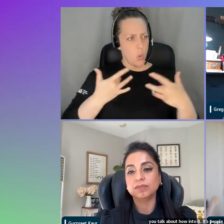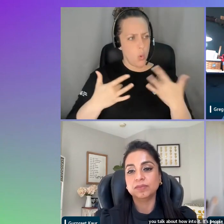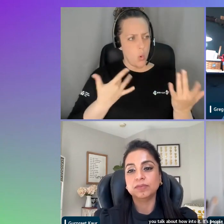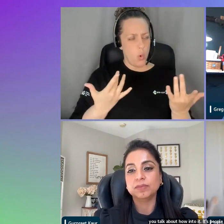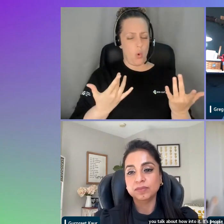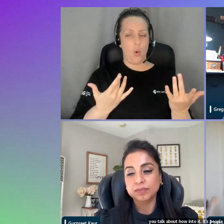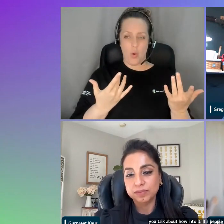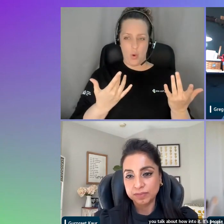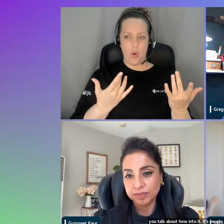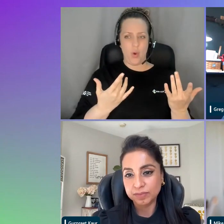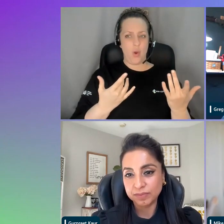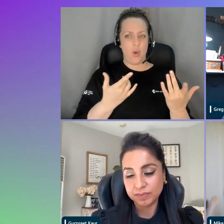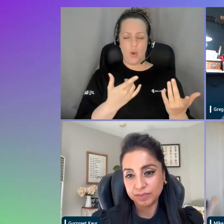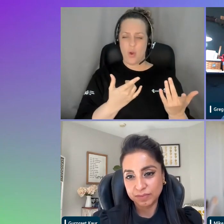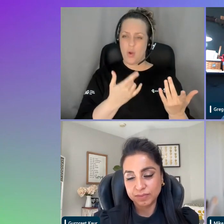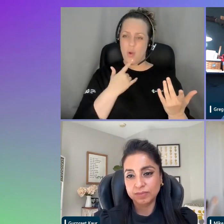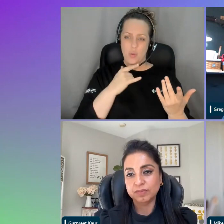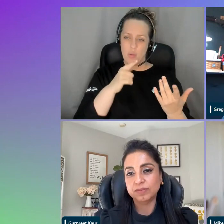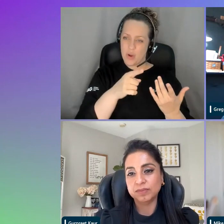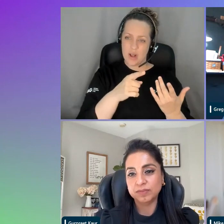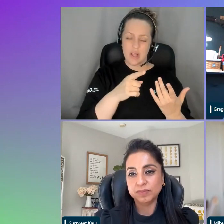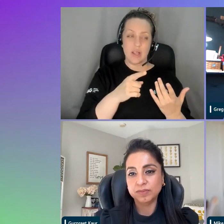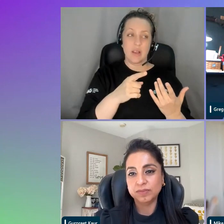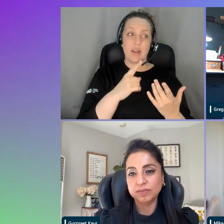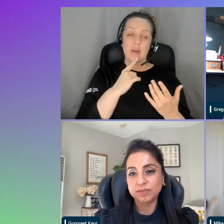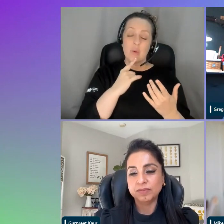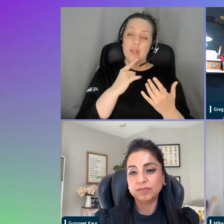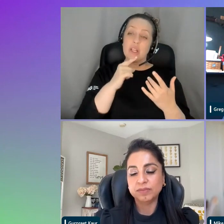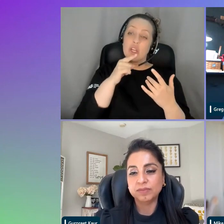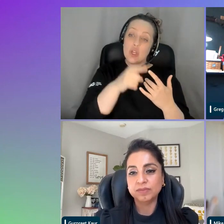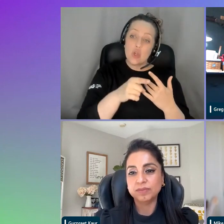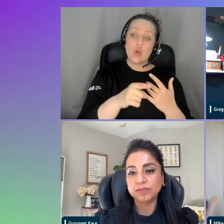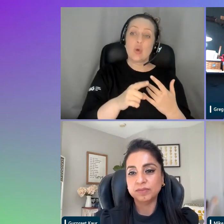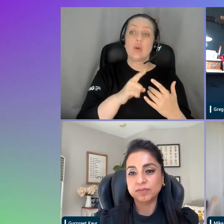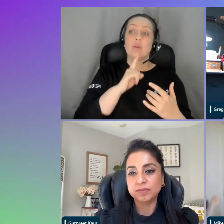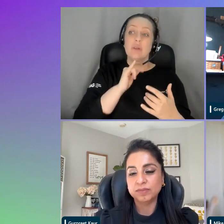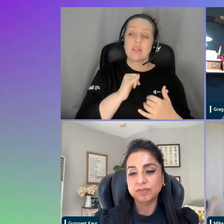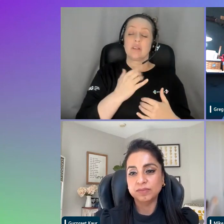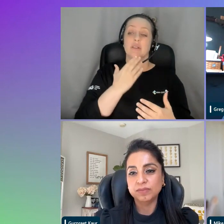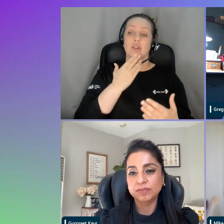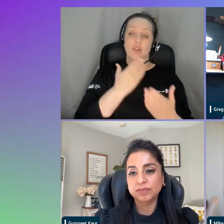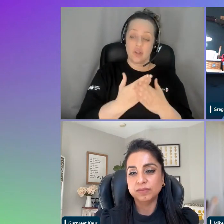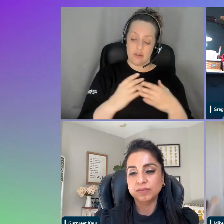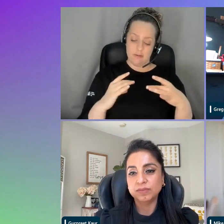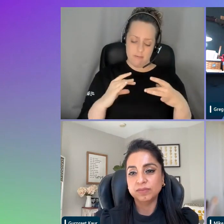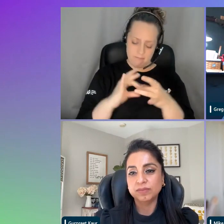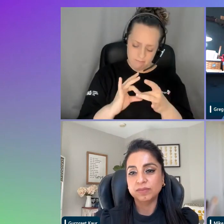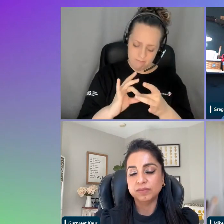get about this. There's such a concrete connection with good. I mean, before I came to DK, which is now becoming many years ago,